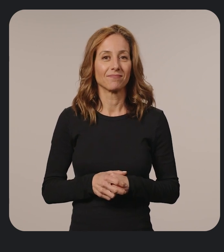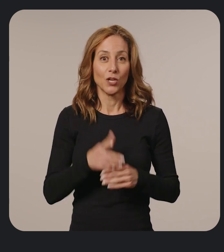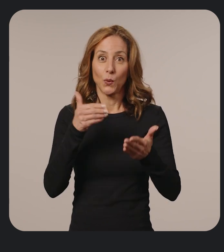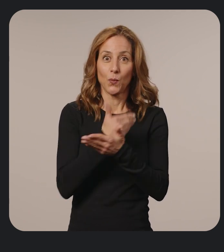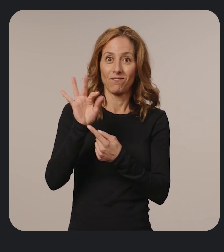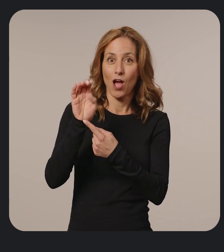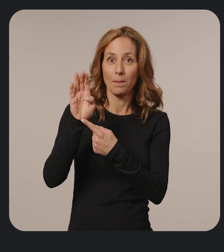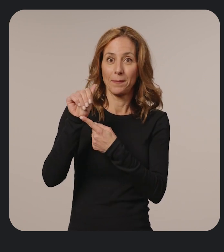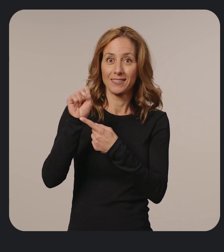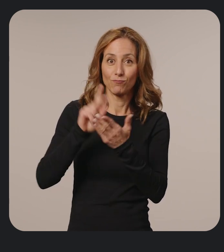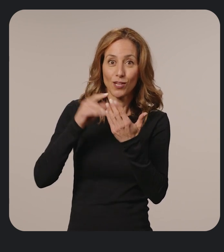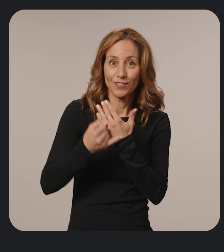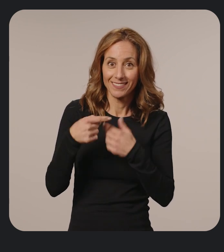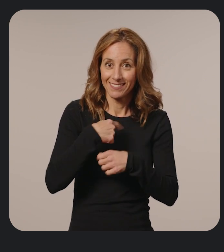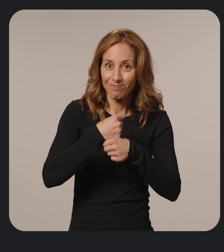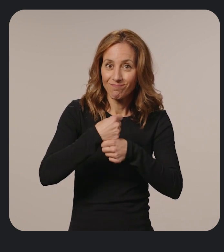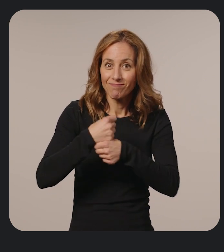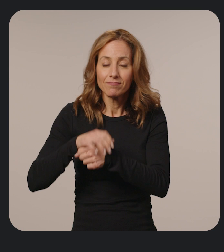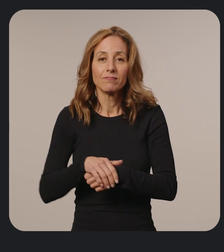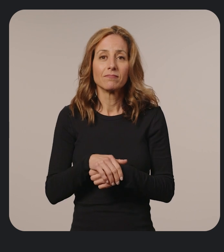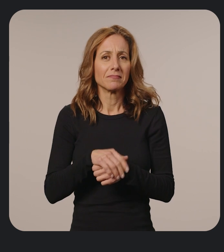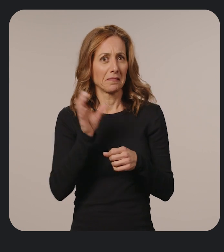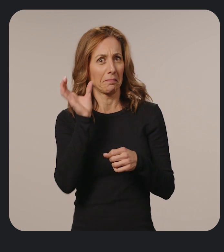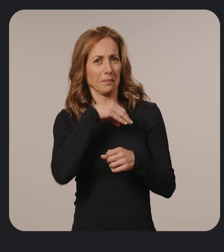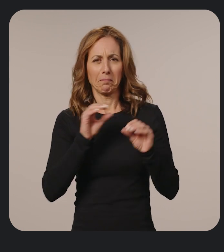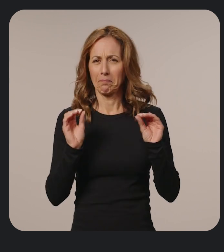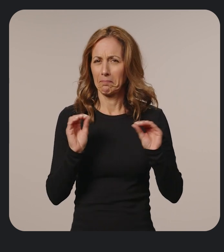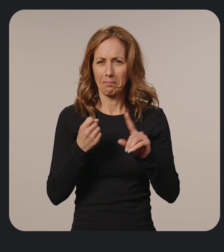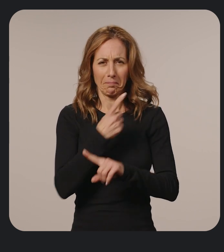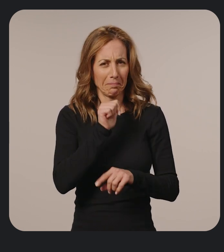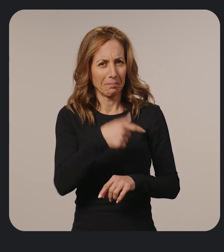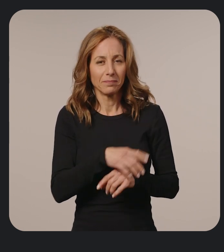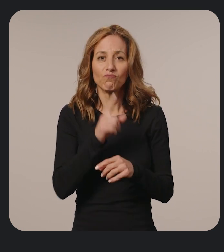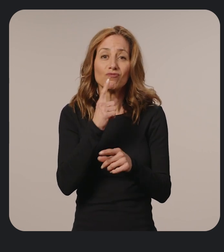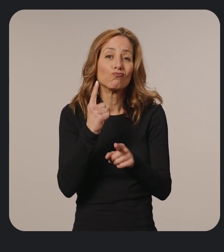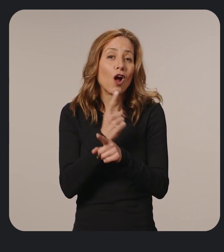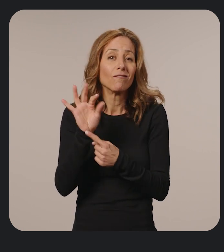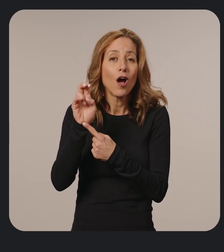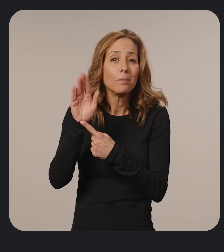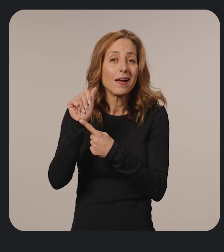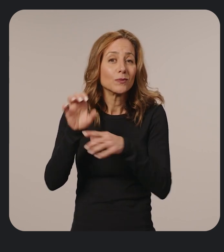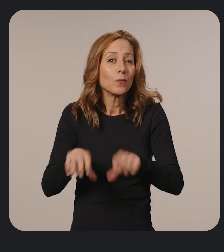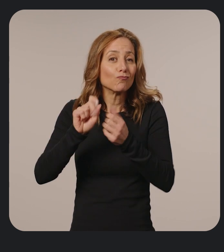It'll be a new Firebase project that I'm creating here, and there's nothing unusual about this at all. This is just a regular Firebase hosting project